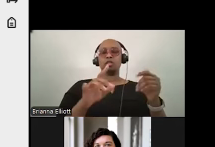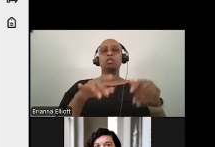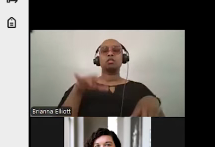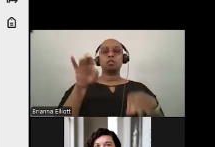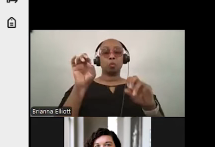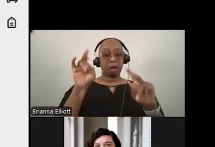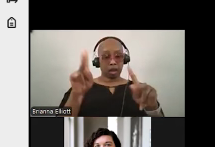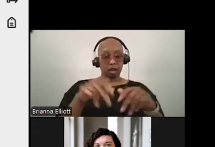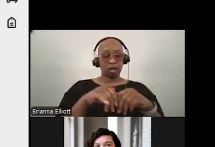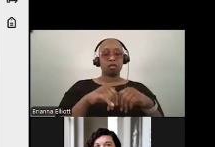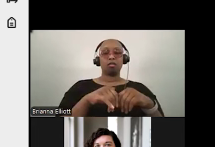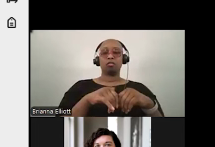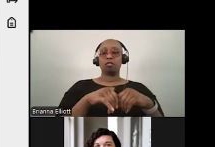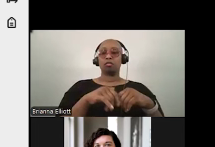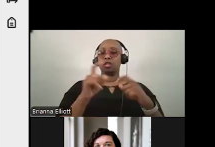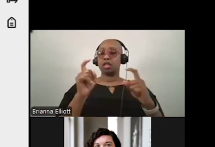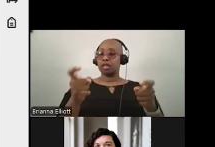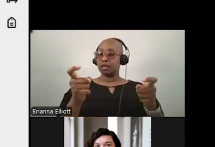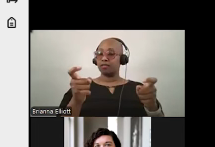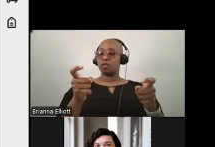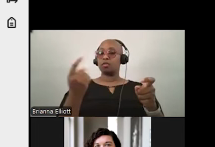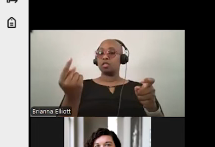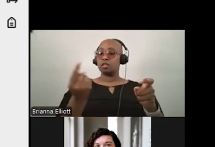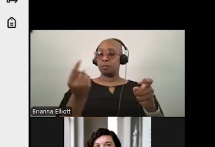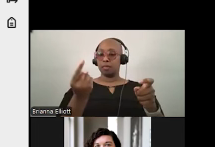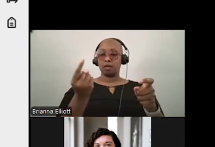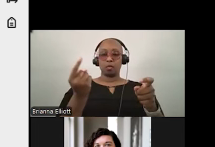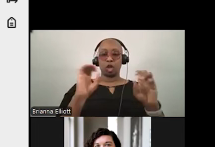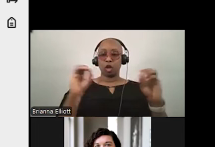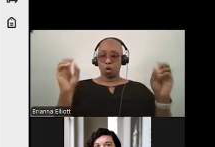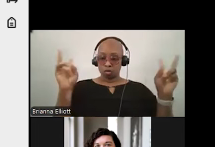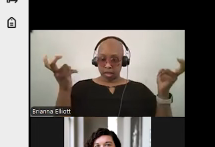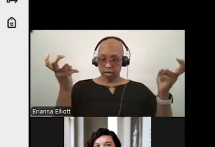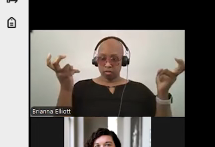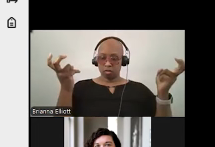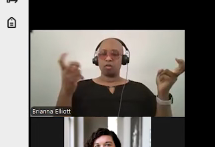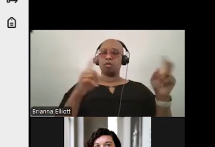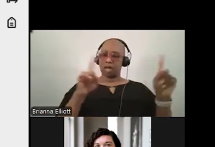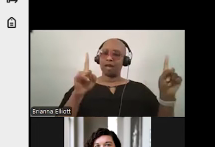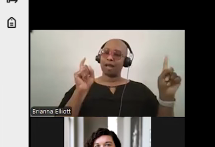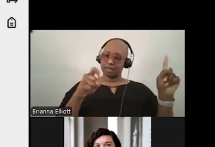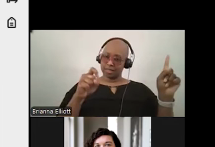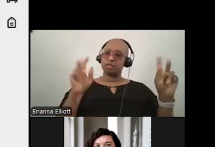is untitled. I don't want this to be untitled. I want this to be titled everyday use because